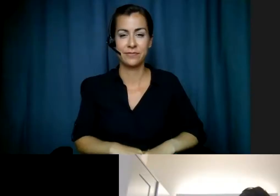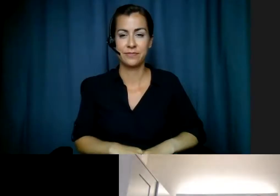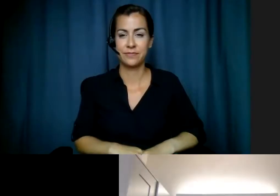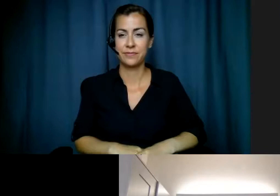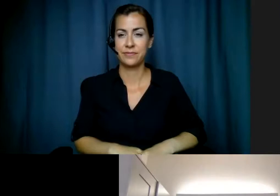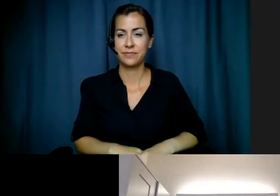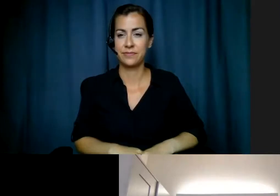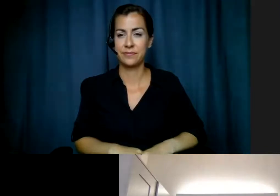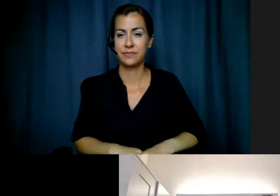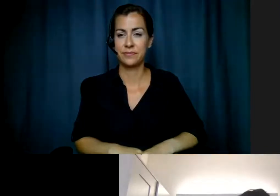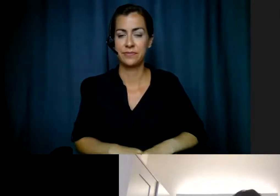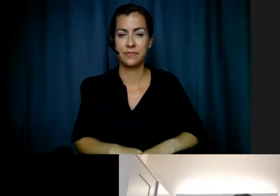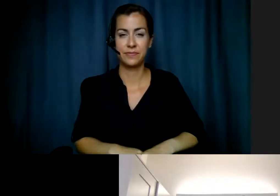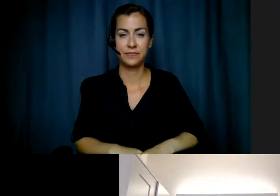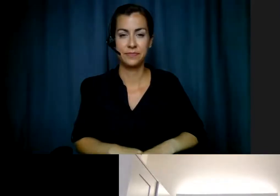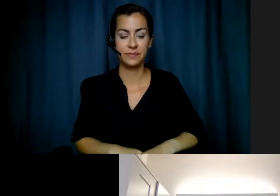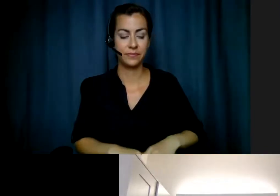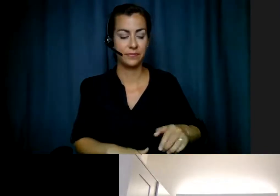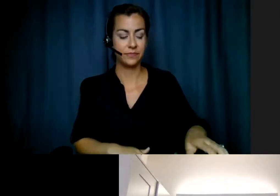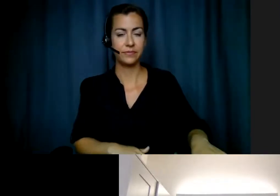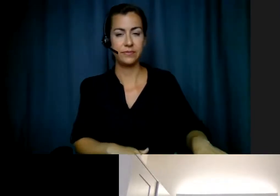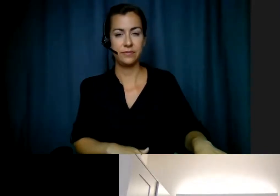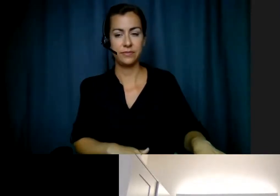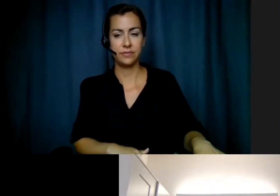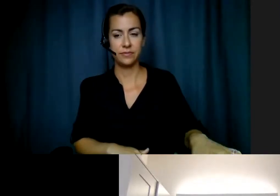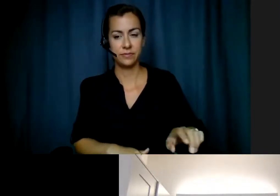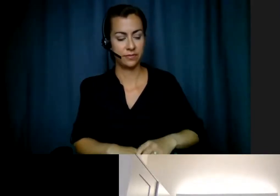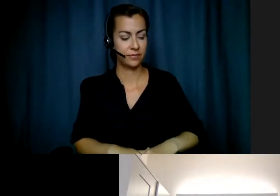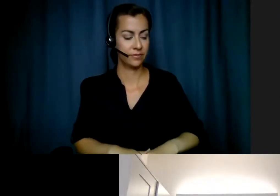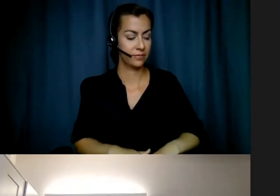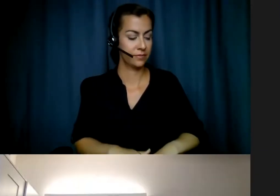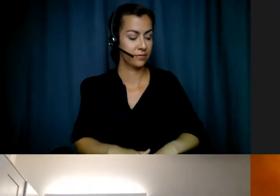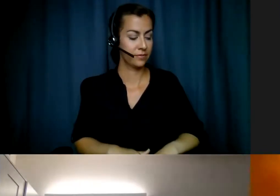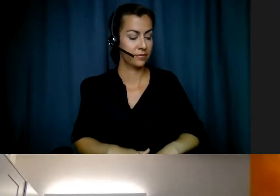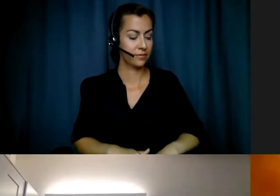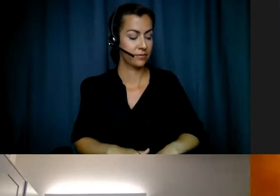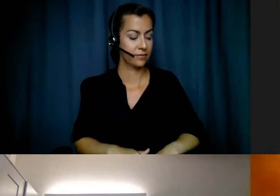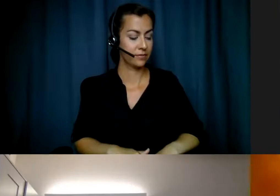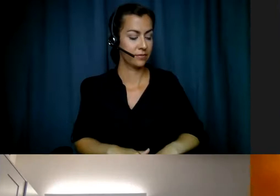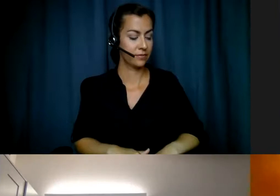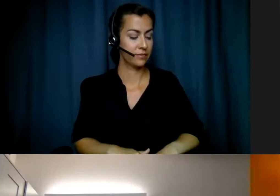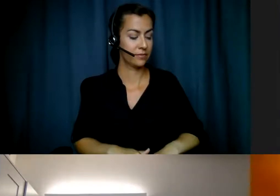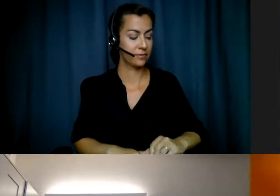I saw, we do have some questions in the chat as well from Facebook. Kiersi, do you want to go to those questions?